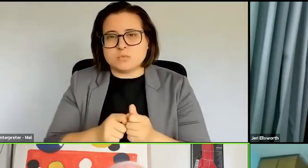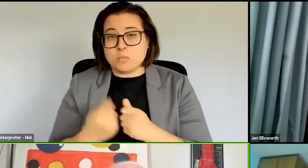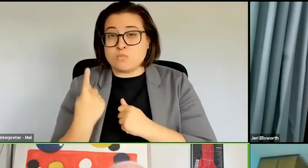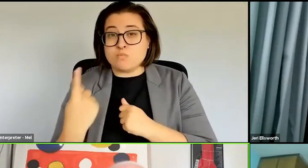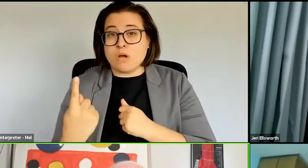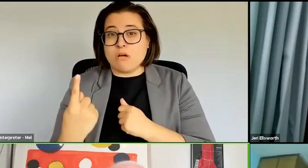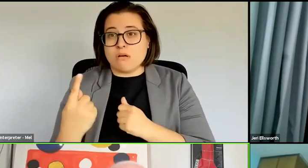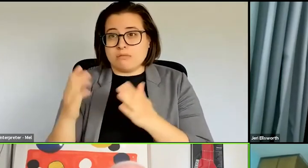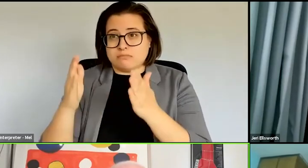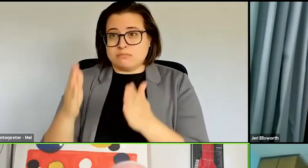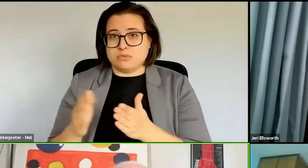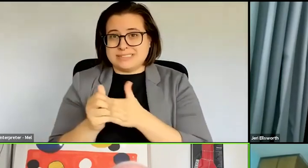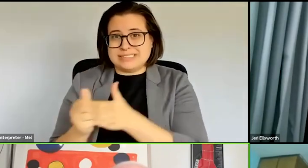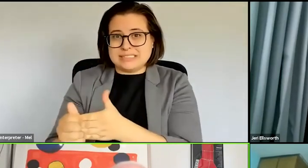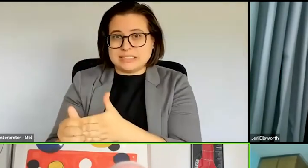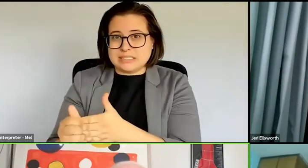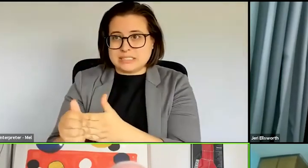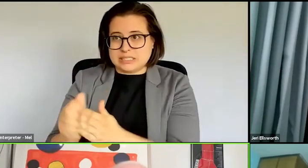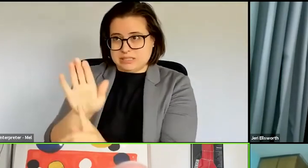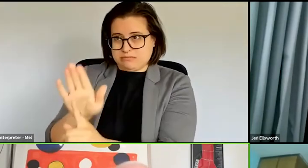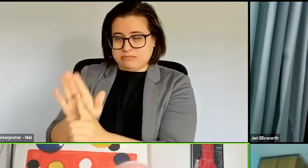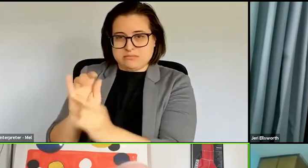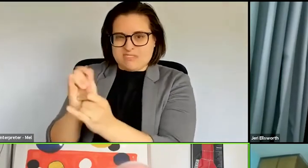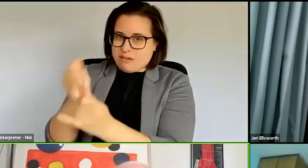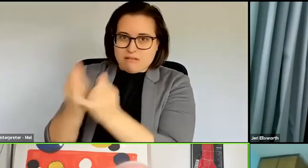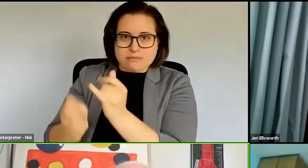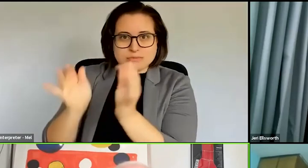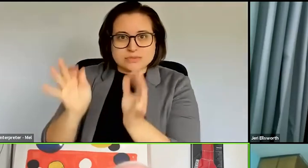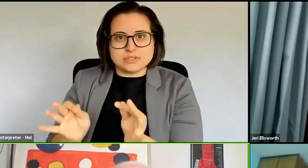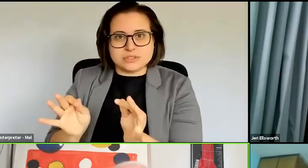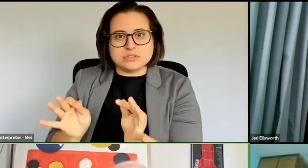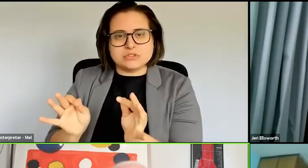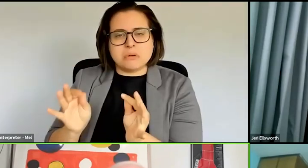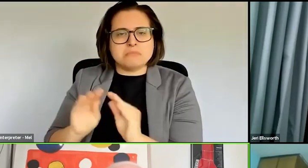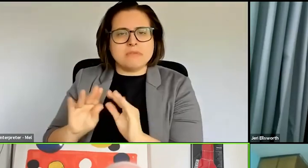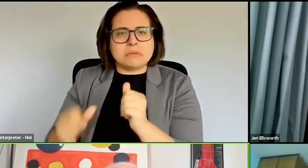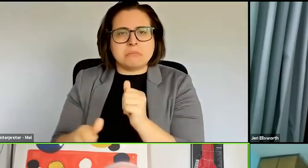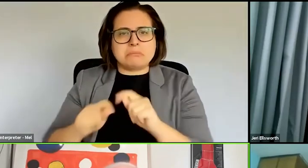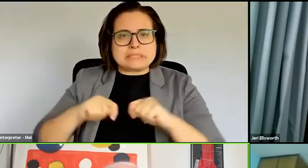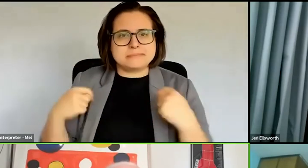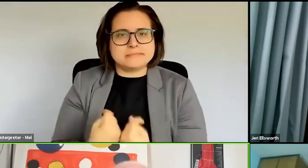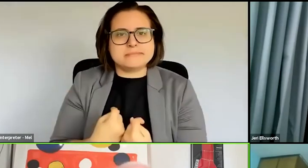decisions with a team of people who work with them and collaborate that they are the editor and they